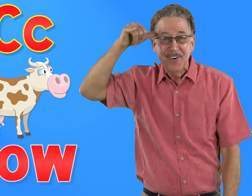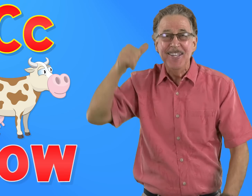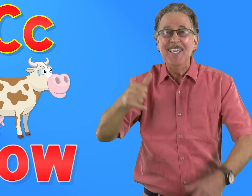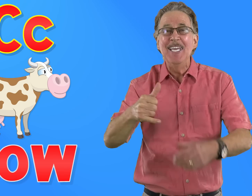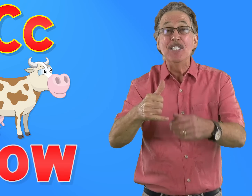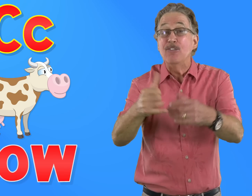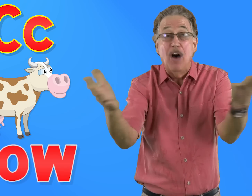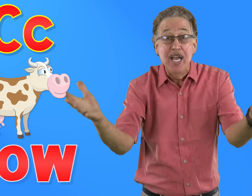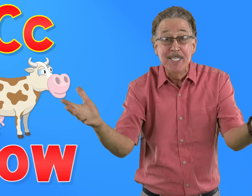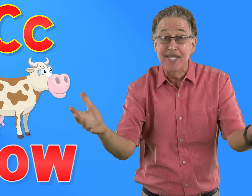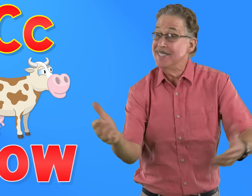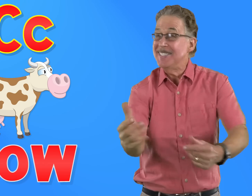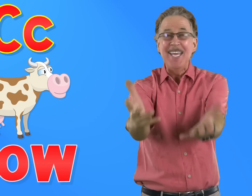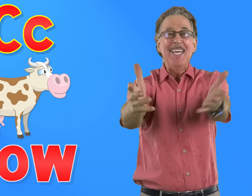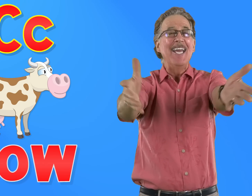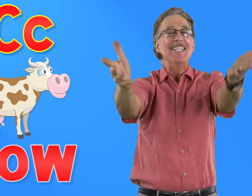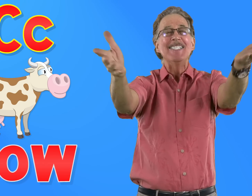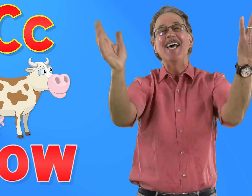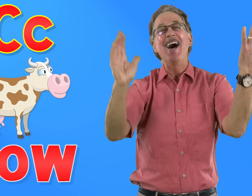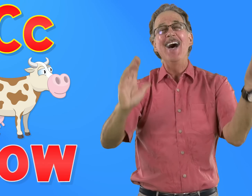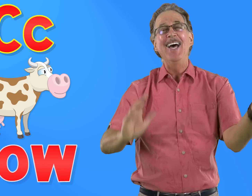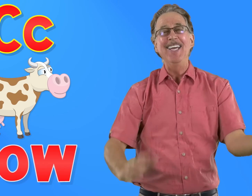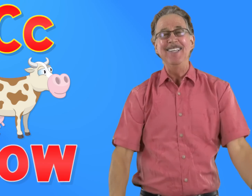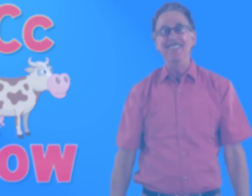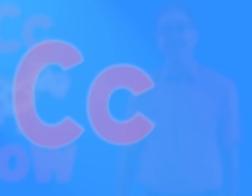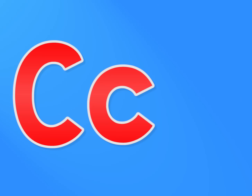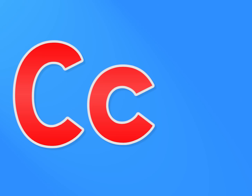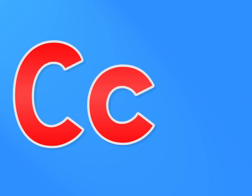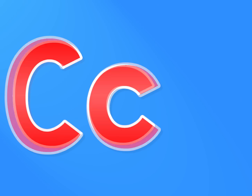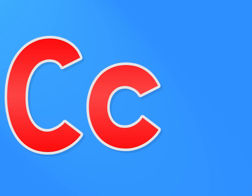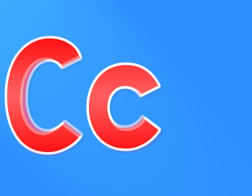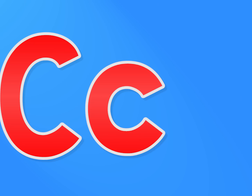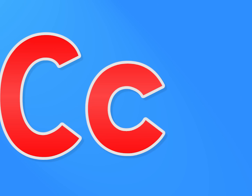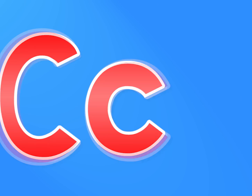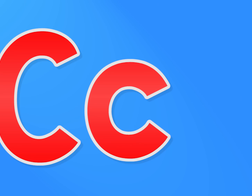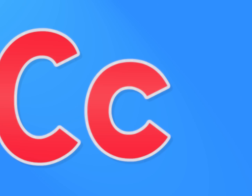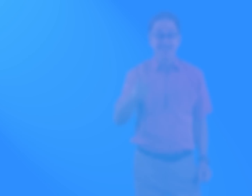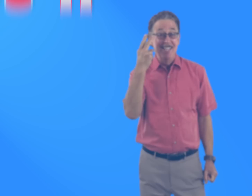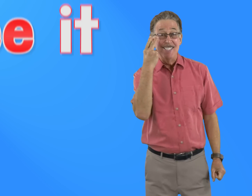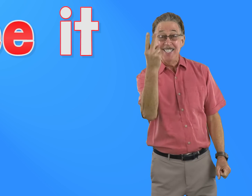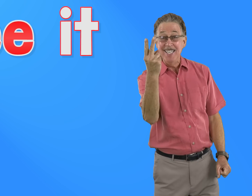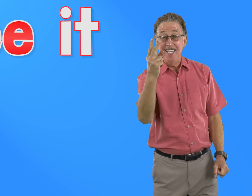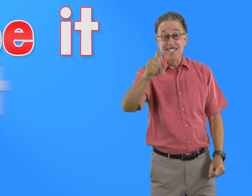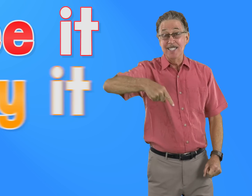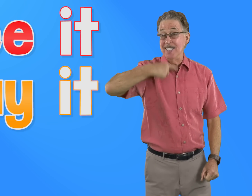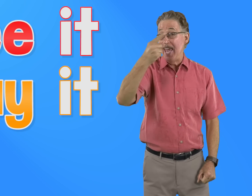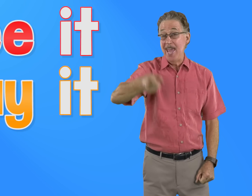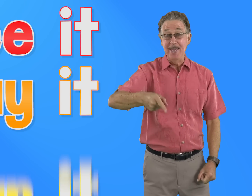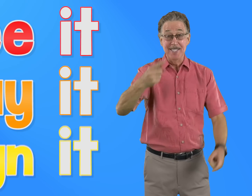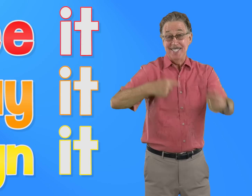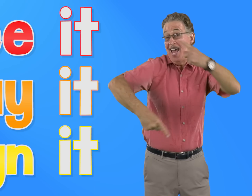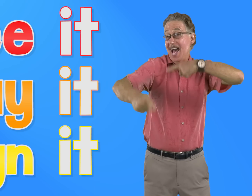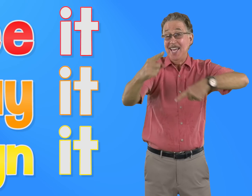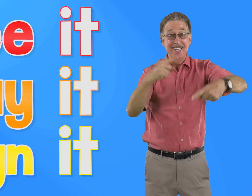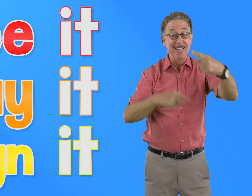It's fun to sing and sign See it, Say it ,Sign it